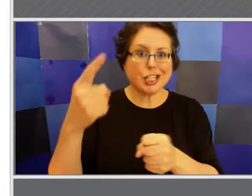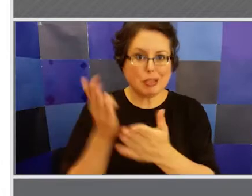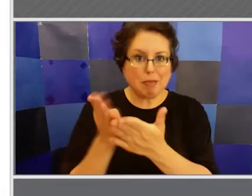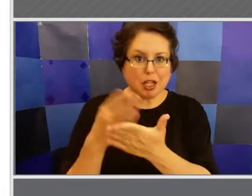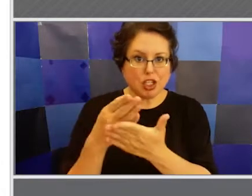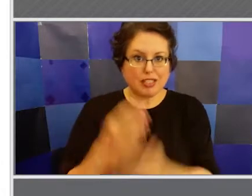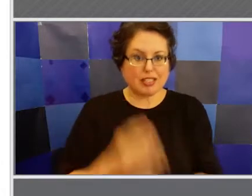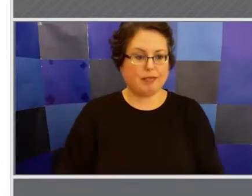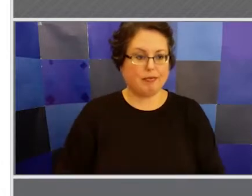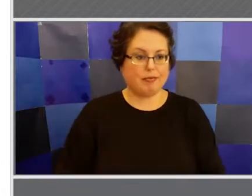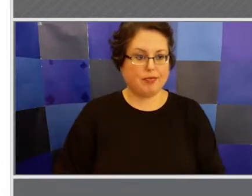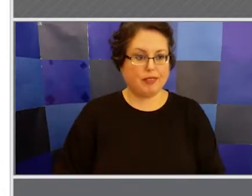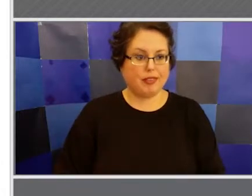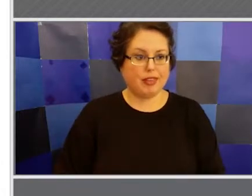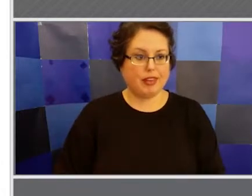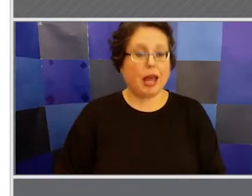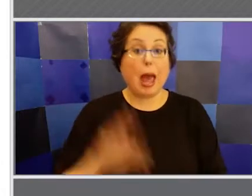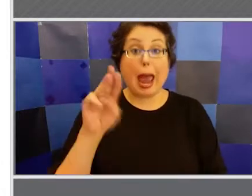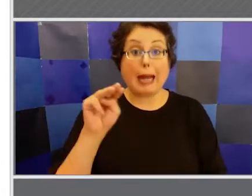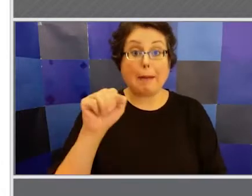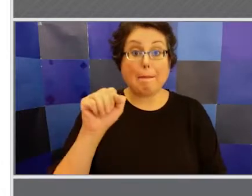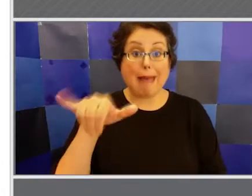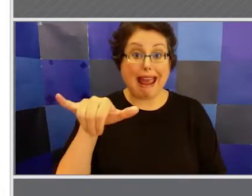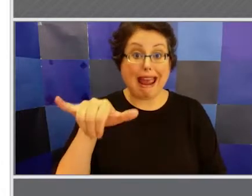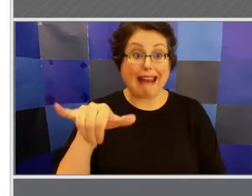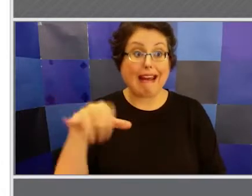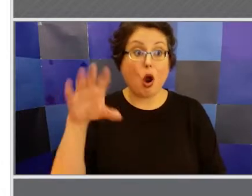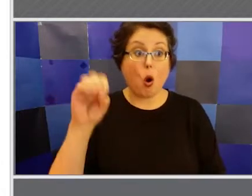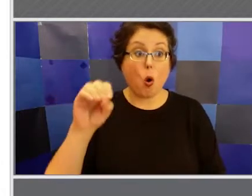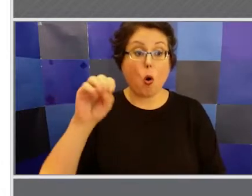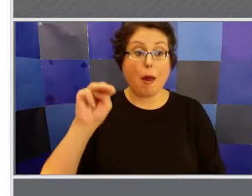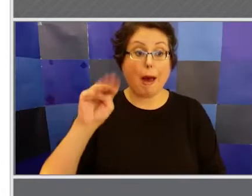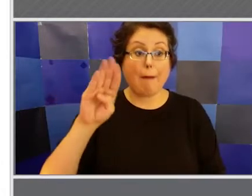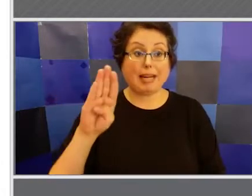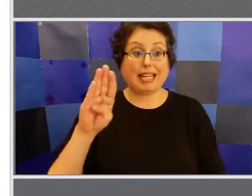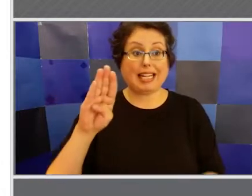You Office of Management and Budget issues the request for proposals to city Pittsburgh